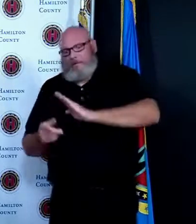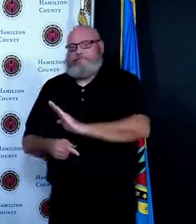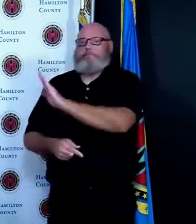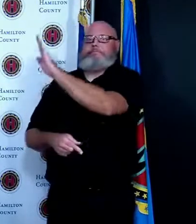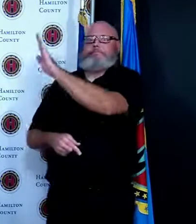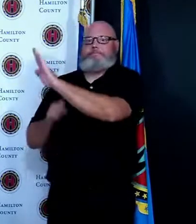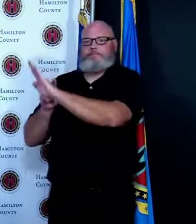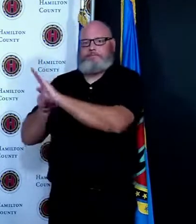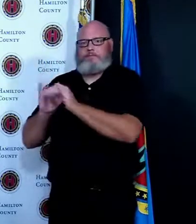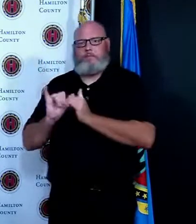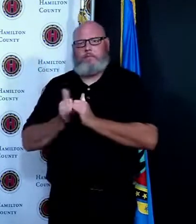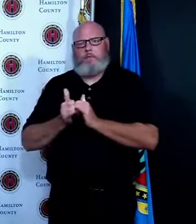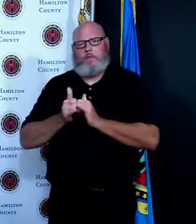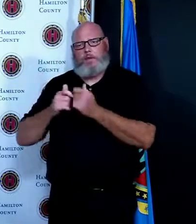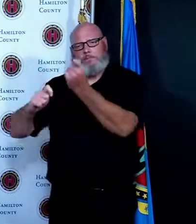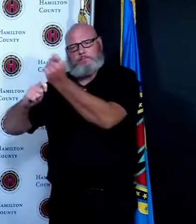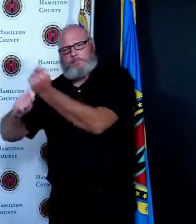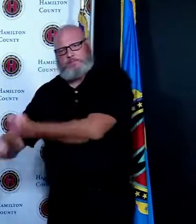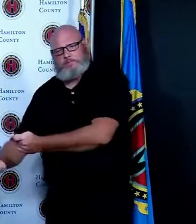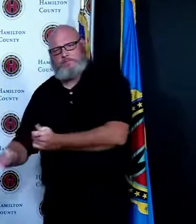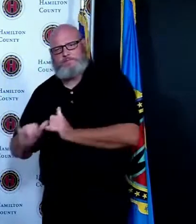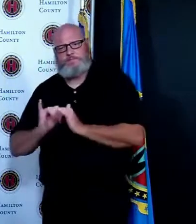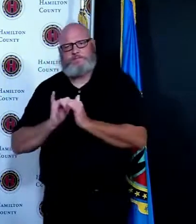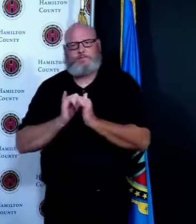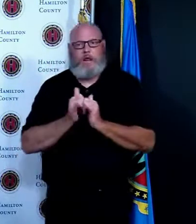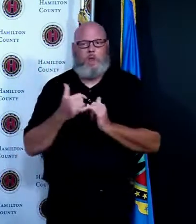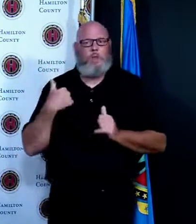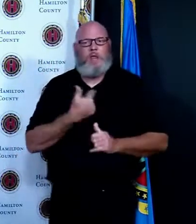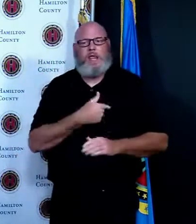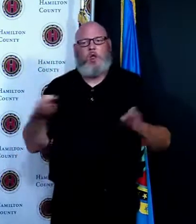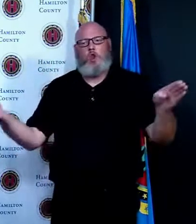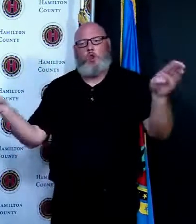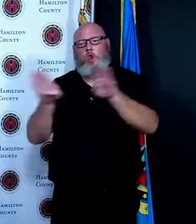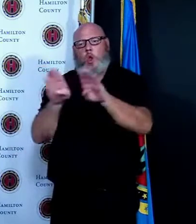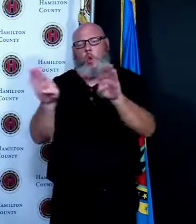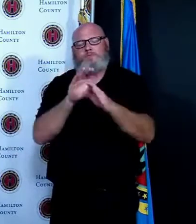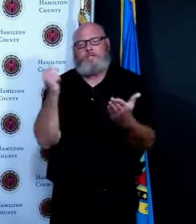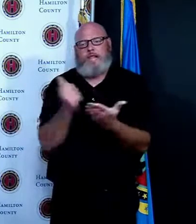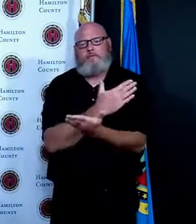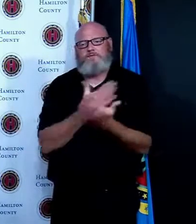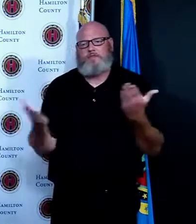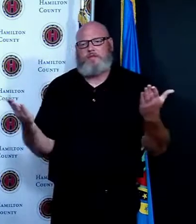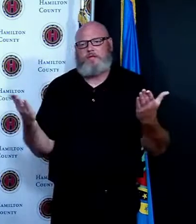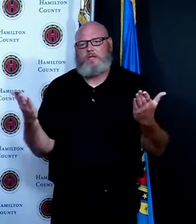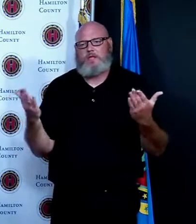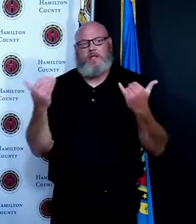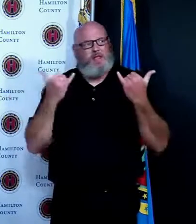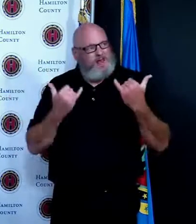as officials suggested at the time why is there no move to do that again are you fearful that people